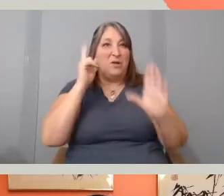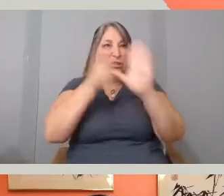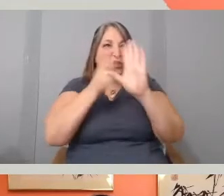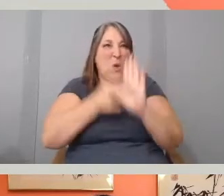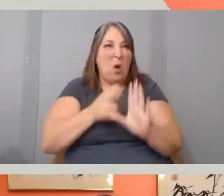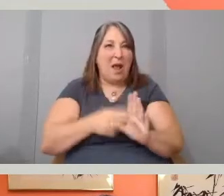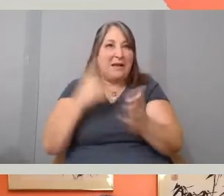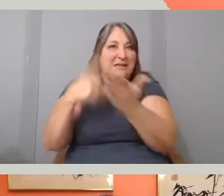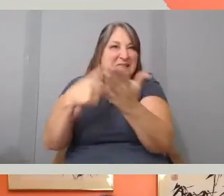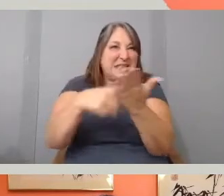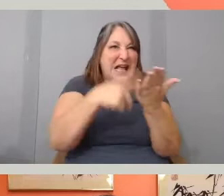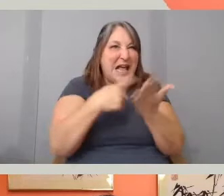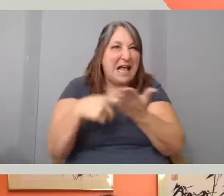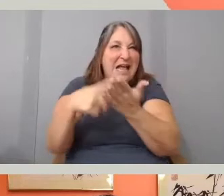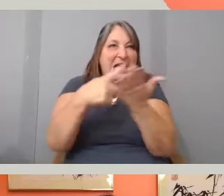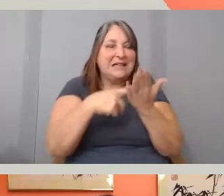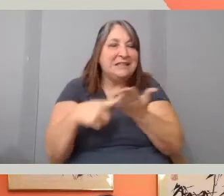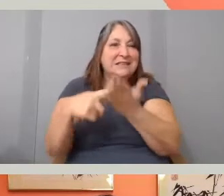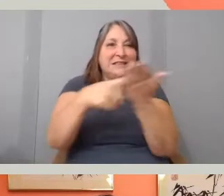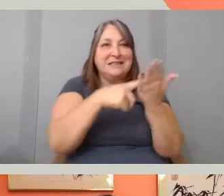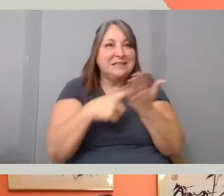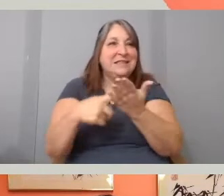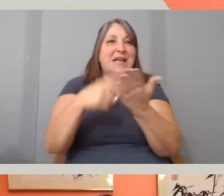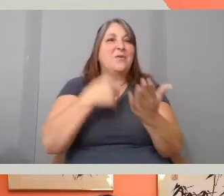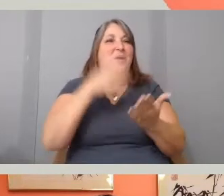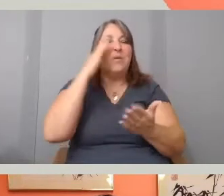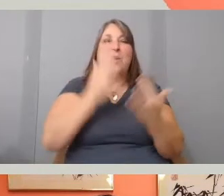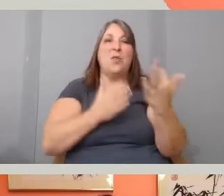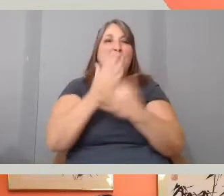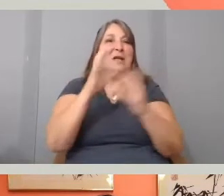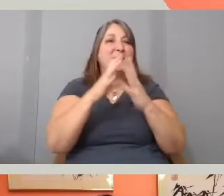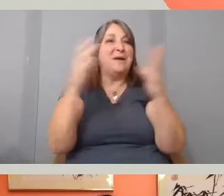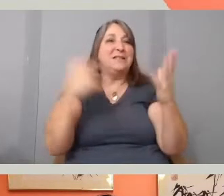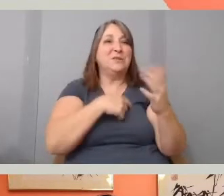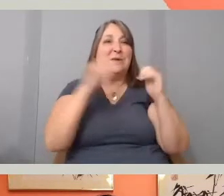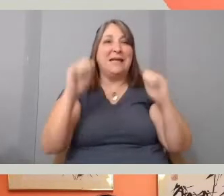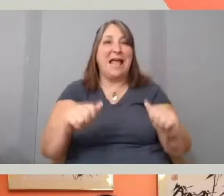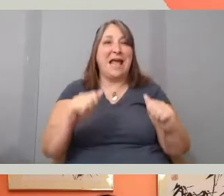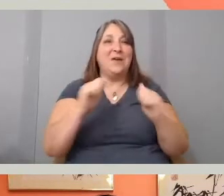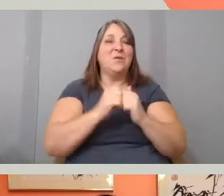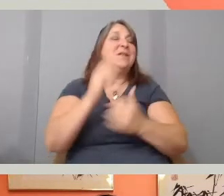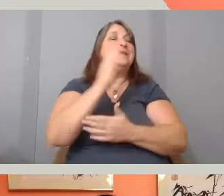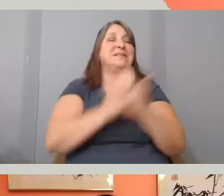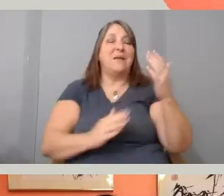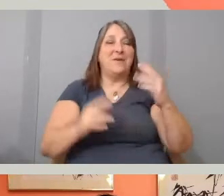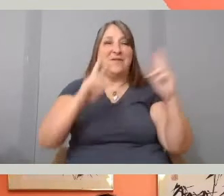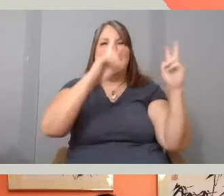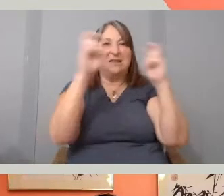And we're gonna go through as much as we can with some of the topics that we've been discussing over the past few months,